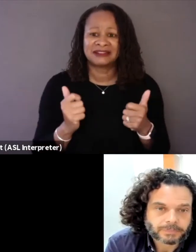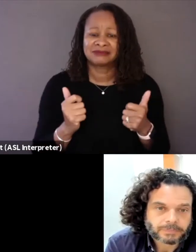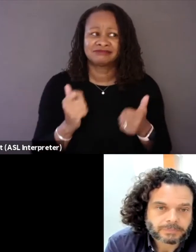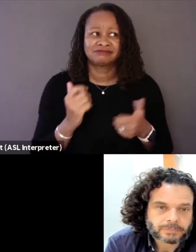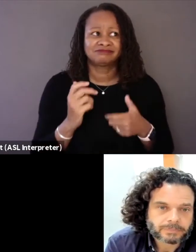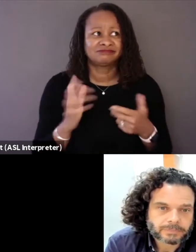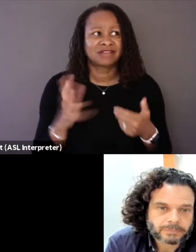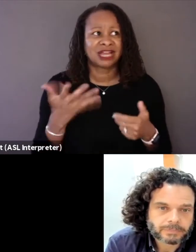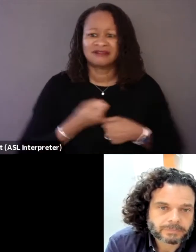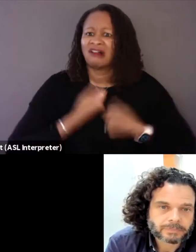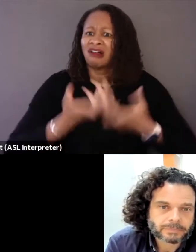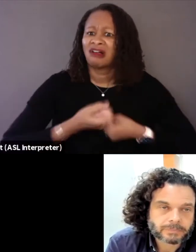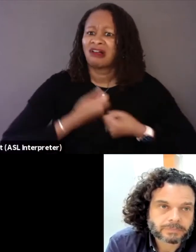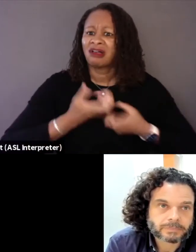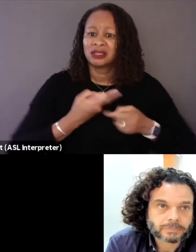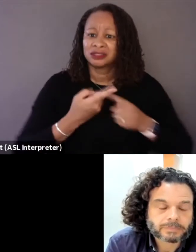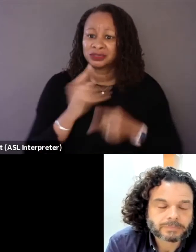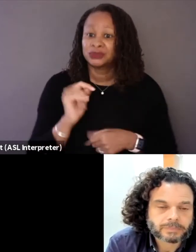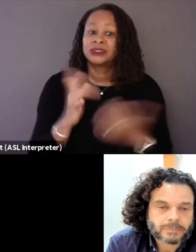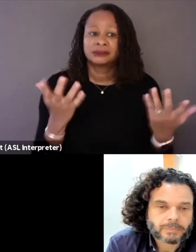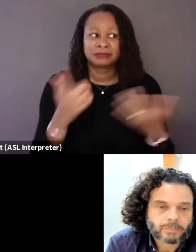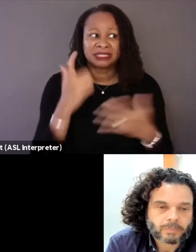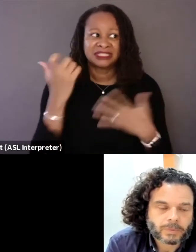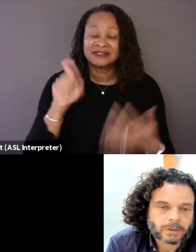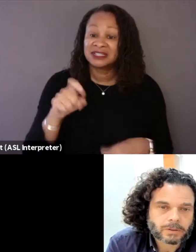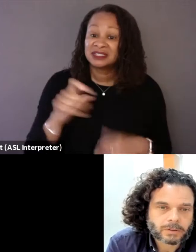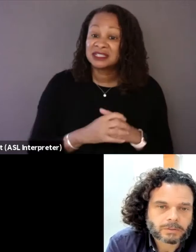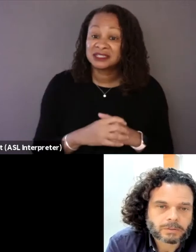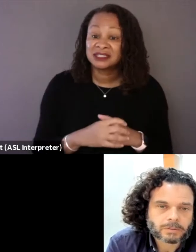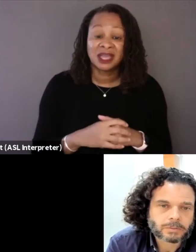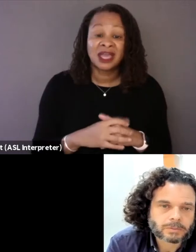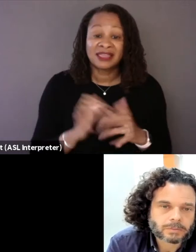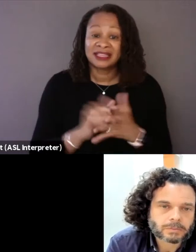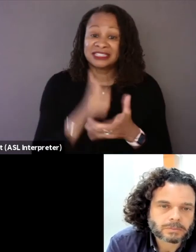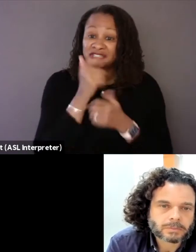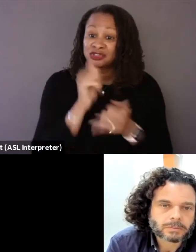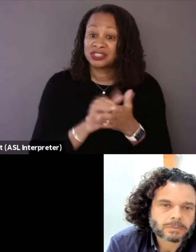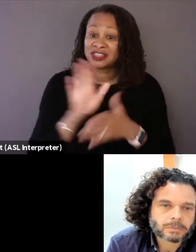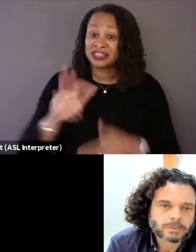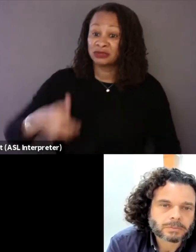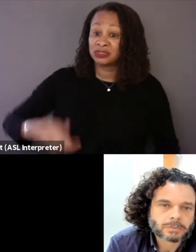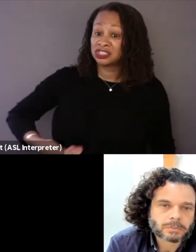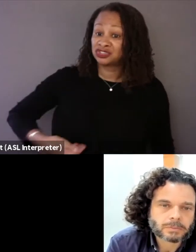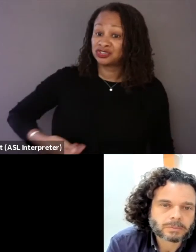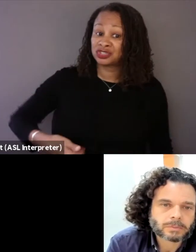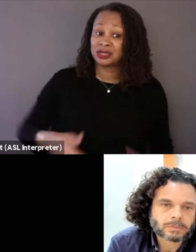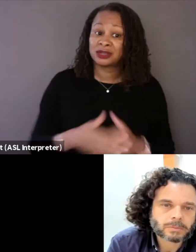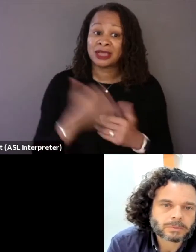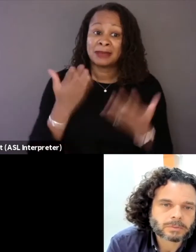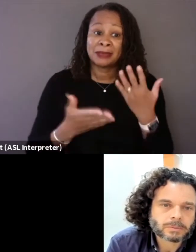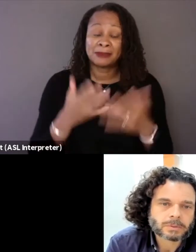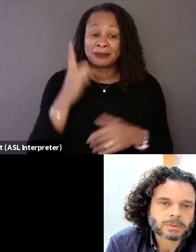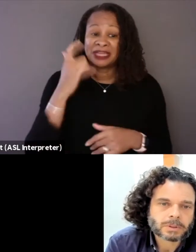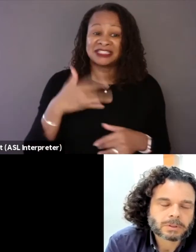out of sheer creative necessity. That's really interesting that that was their instinct, you know, maybe because they felt so impassioned